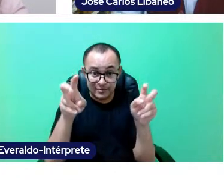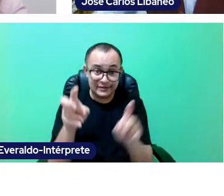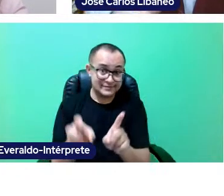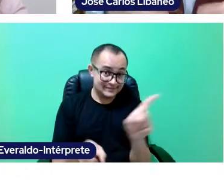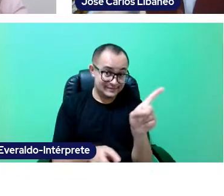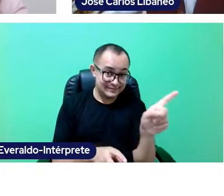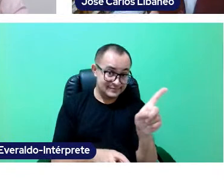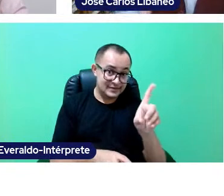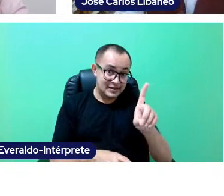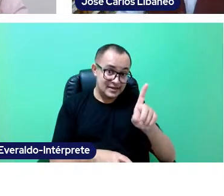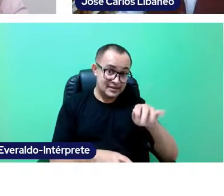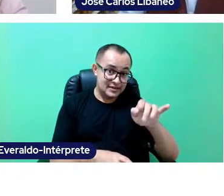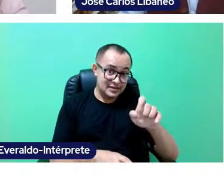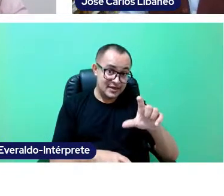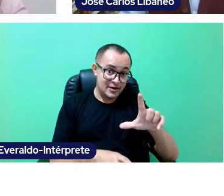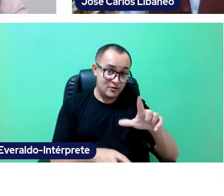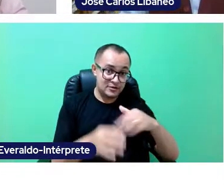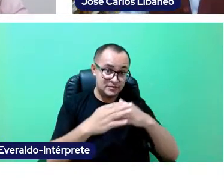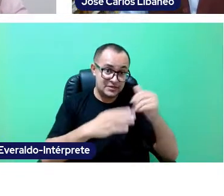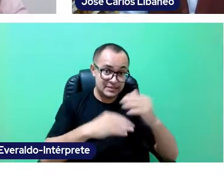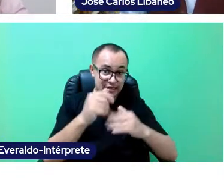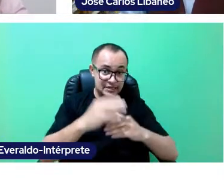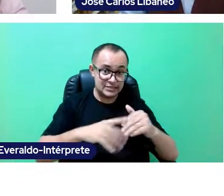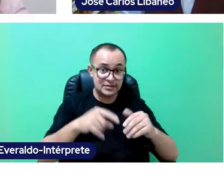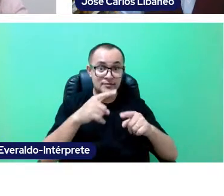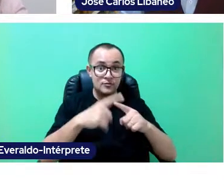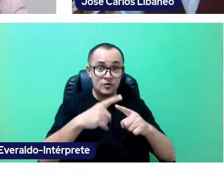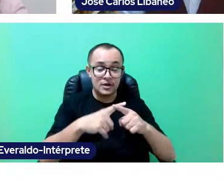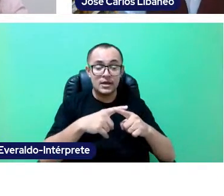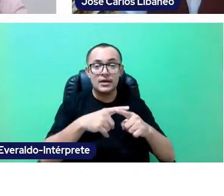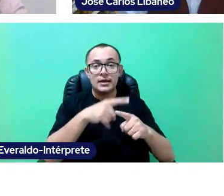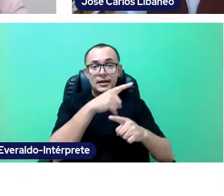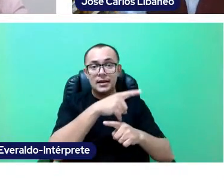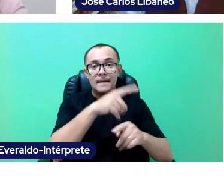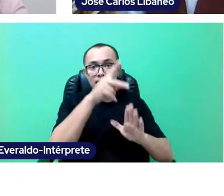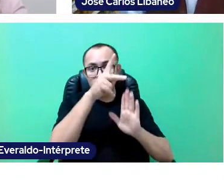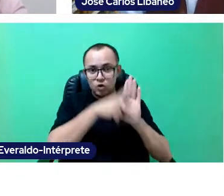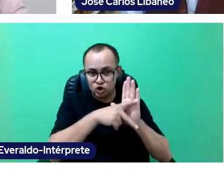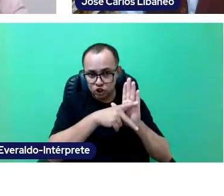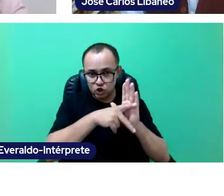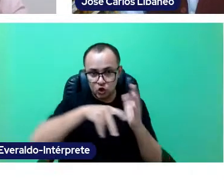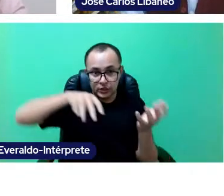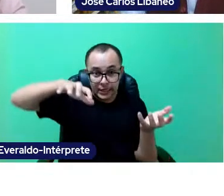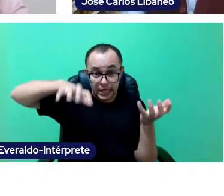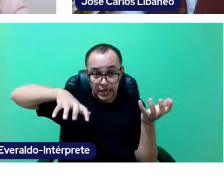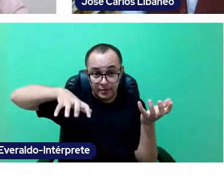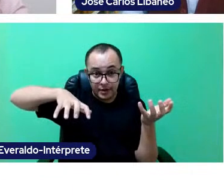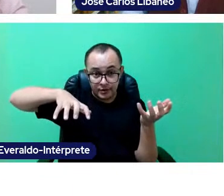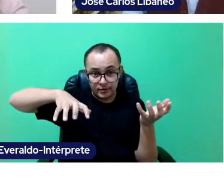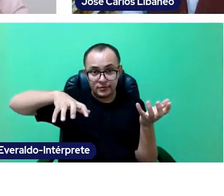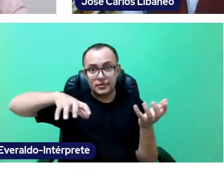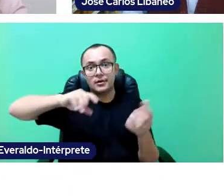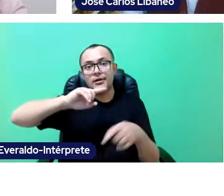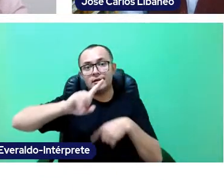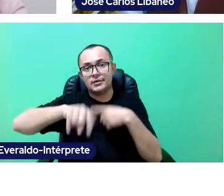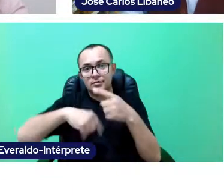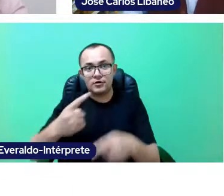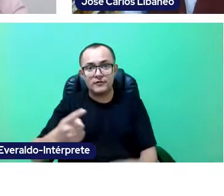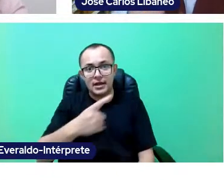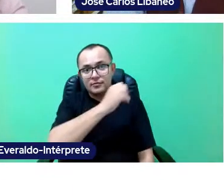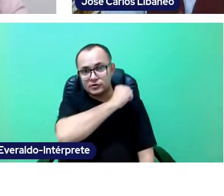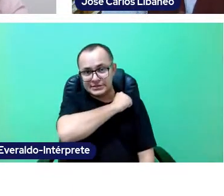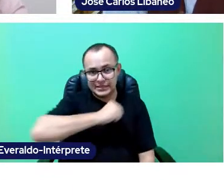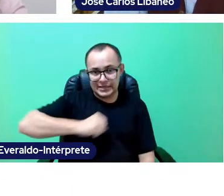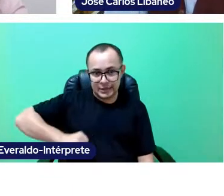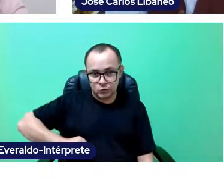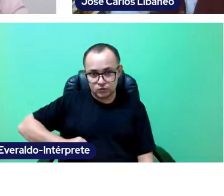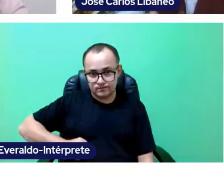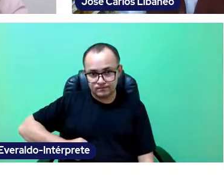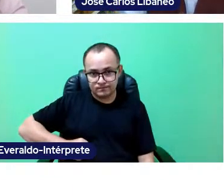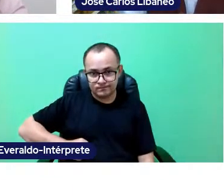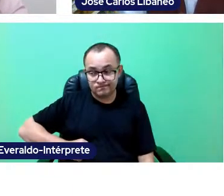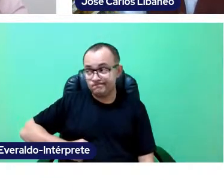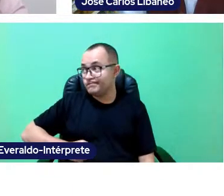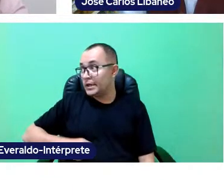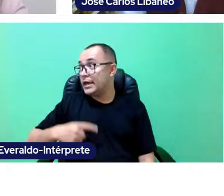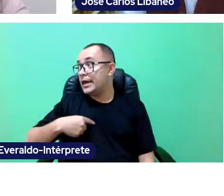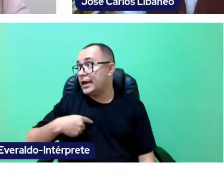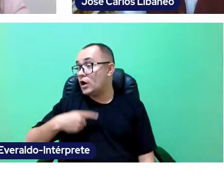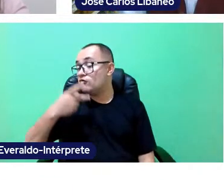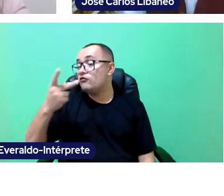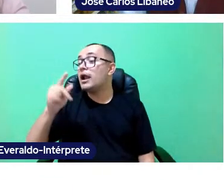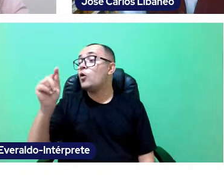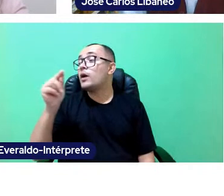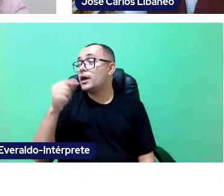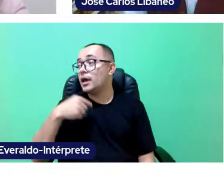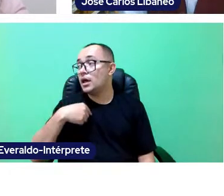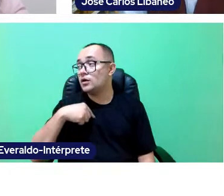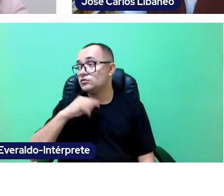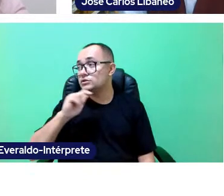The fact that this project has been approved once and it is now moving to be voted in Senate... Well, what I have to say as a educationalist is that